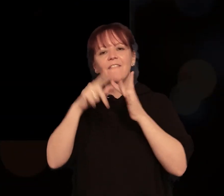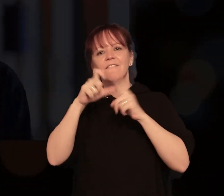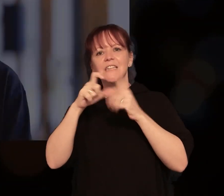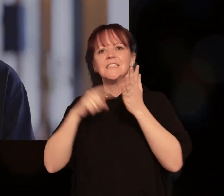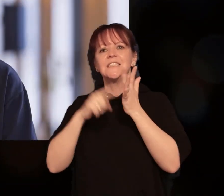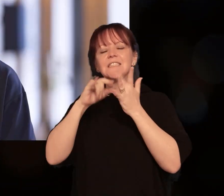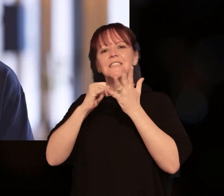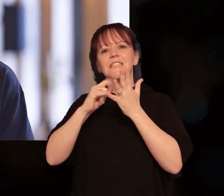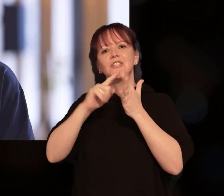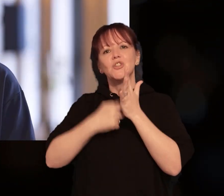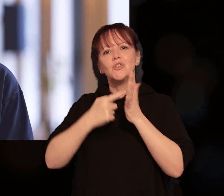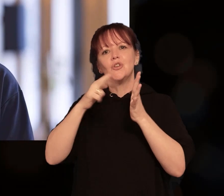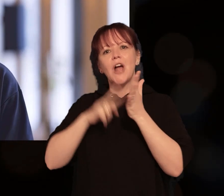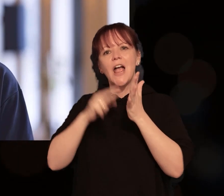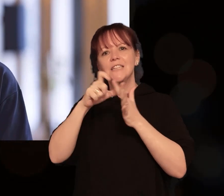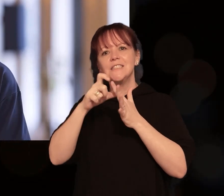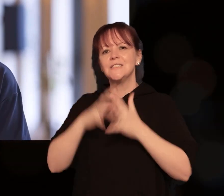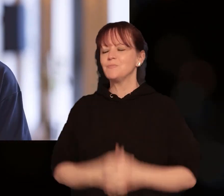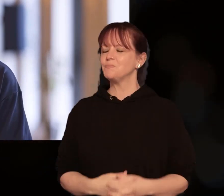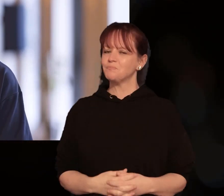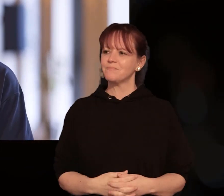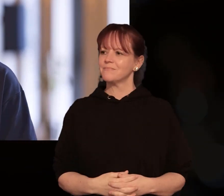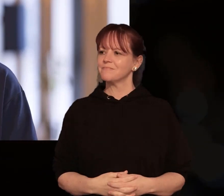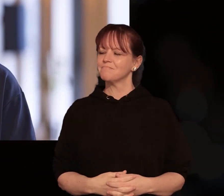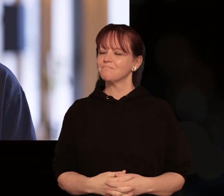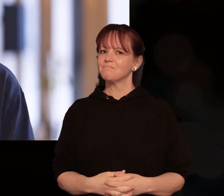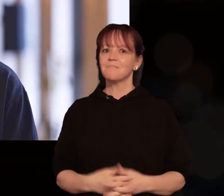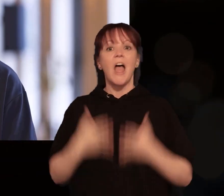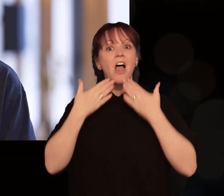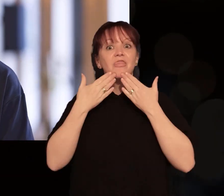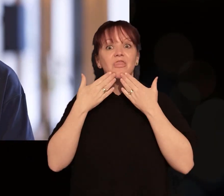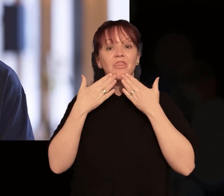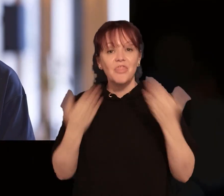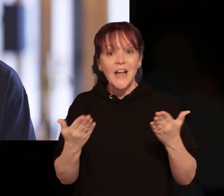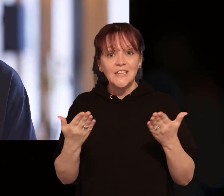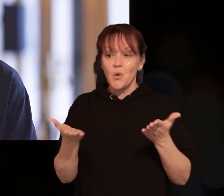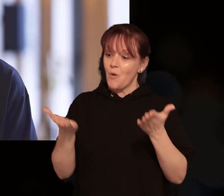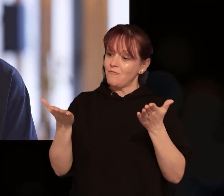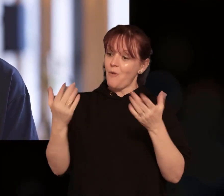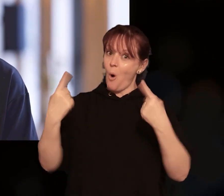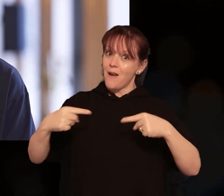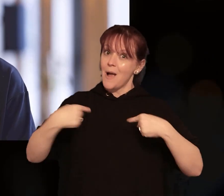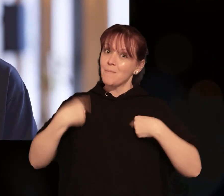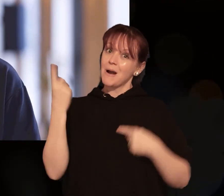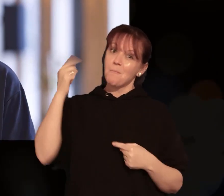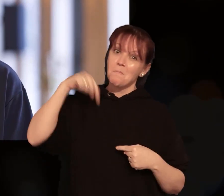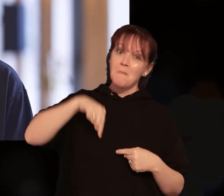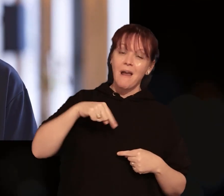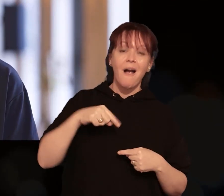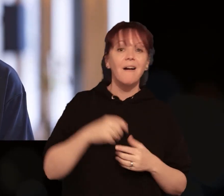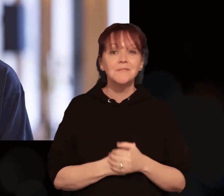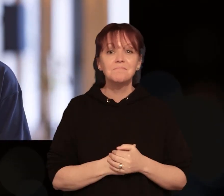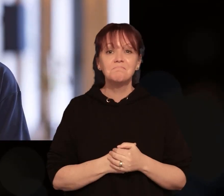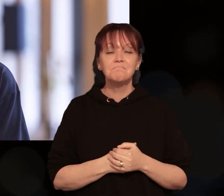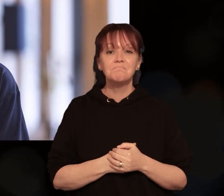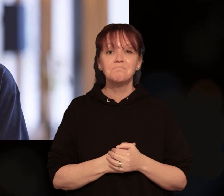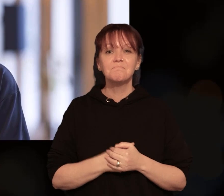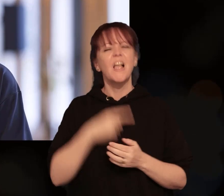Thank you, Steve. Thank you for inviting me again this year, it's a pleasure to be with you all. So as you know, game accessibility